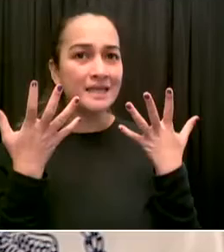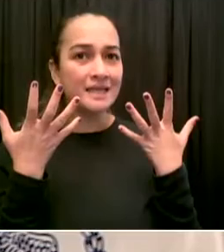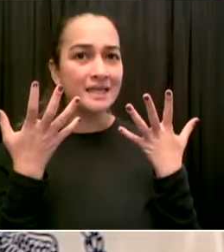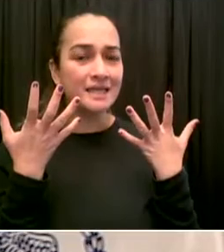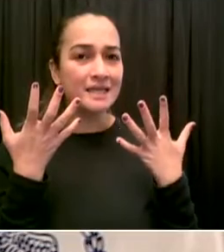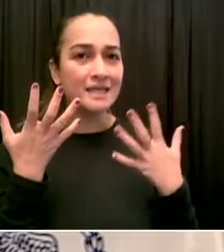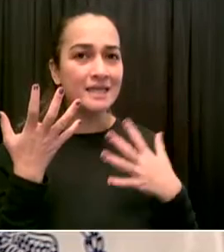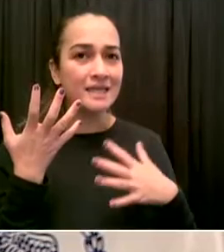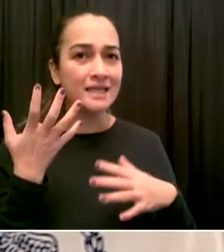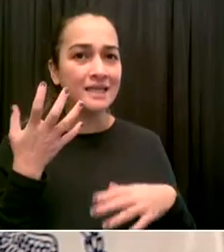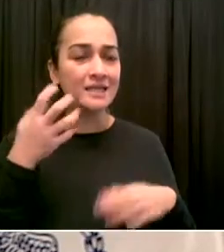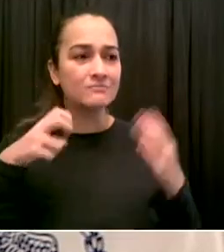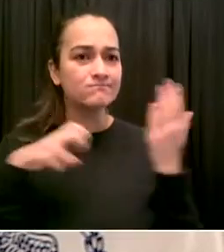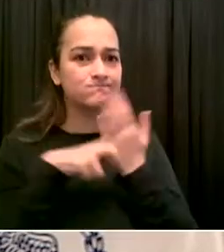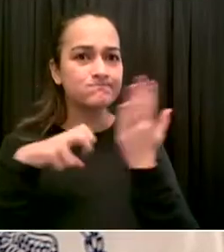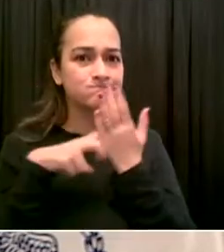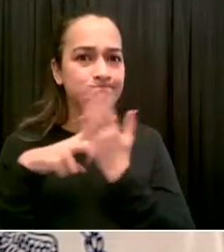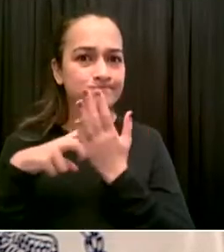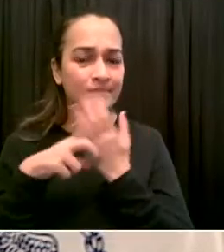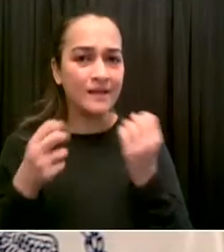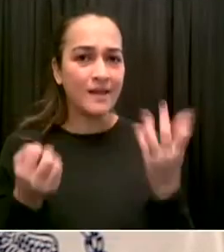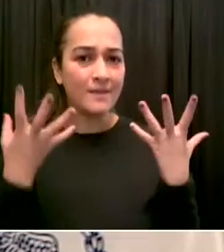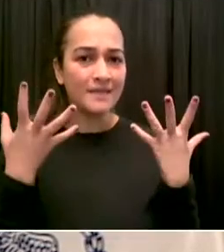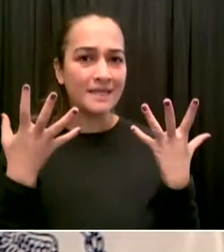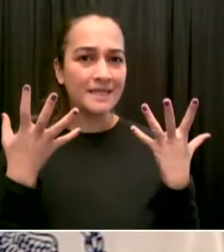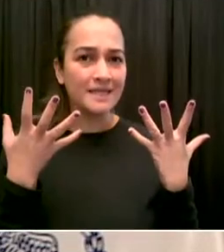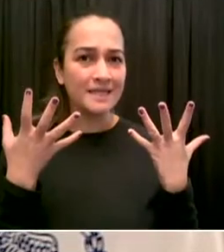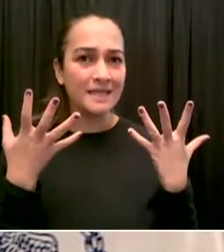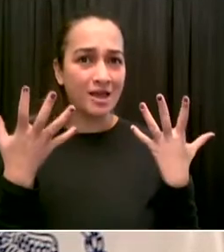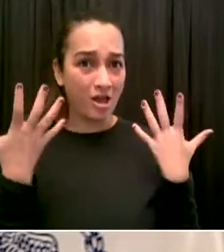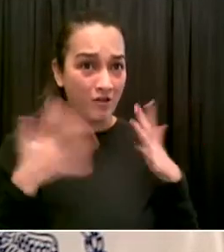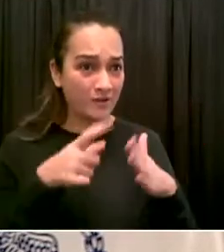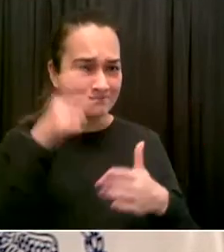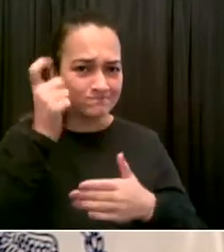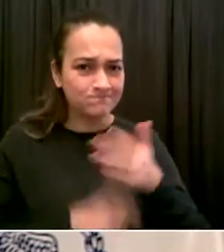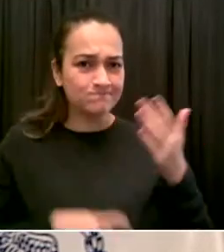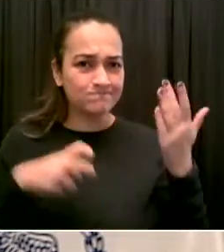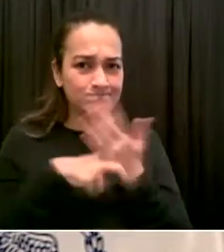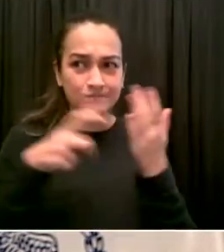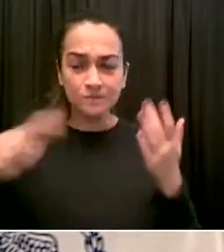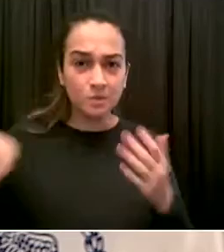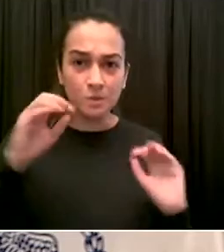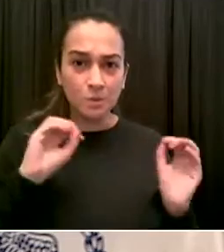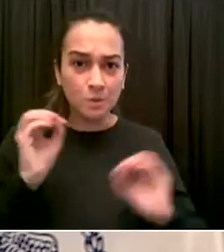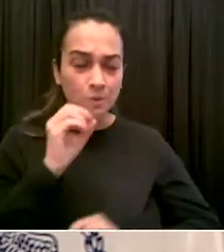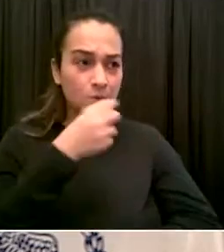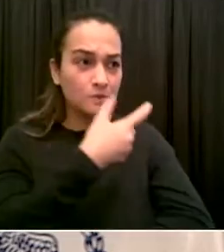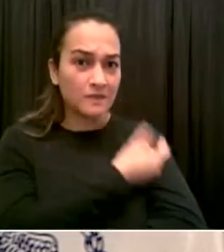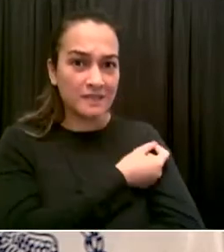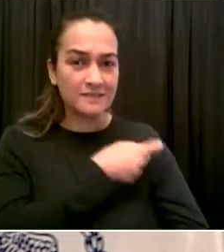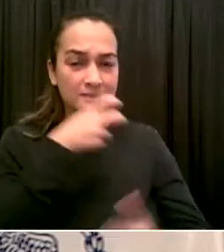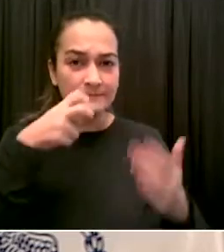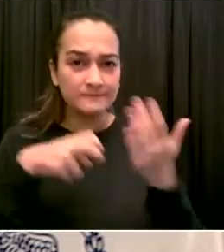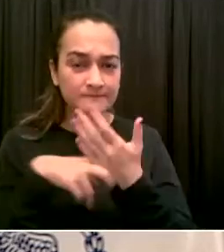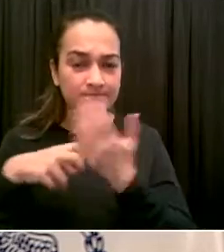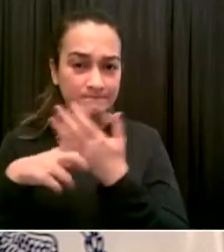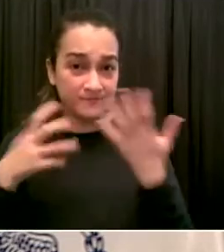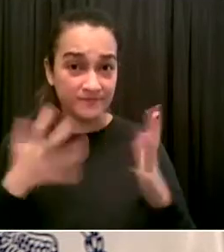I'M GOING TO SEE IF COMMISSIONER CHUCK HE HAS ANY OF THOSE DETAILS VAAILABLE.